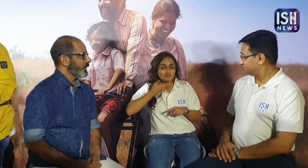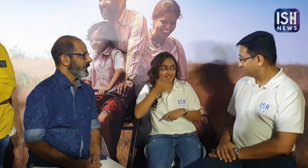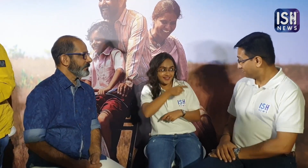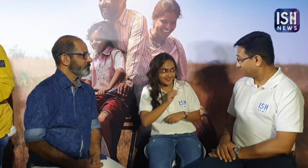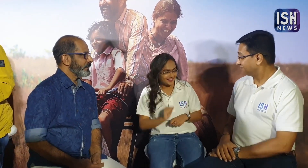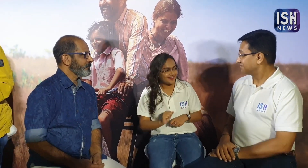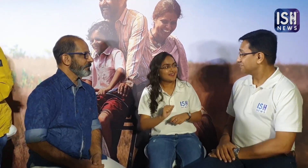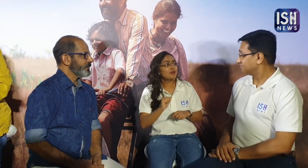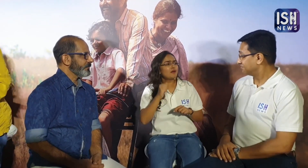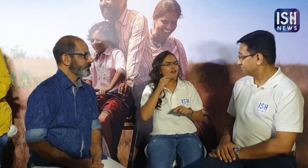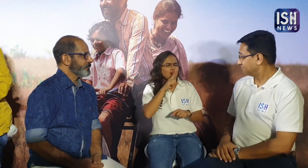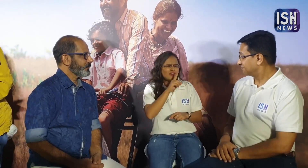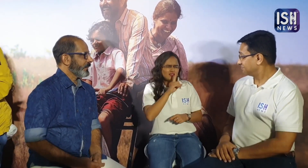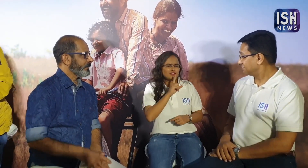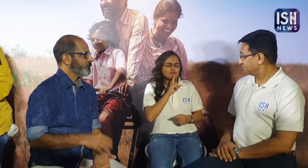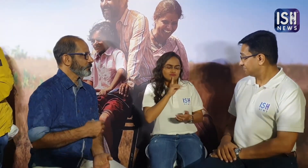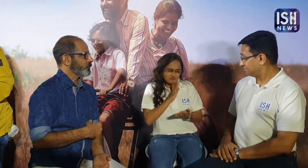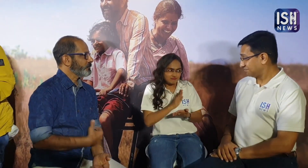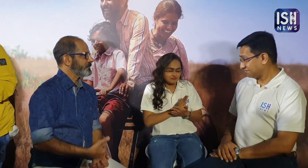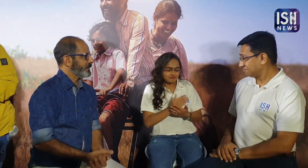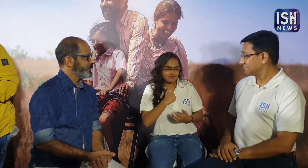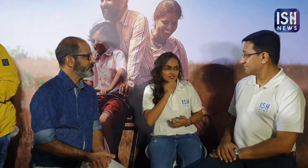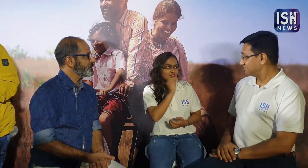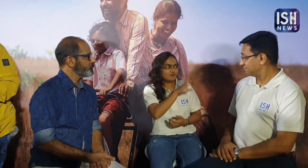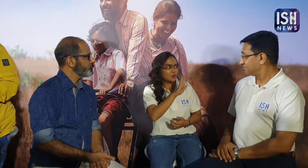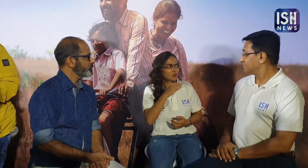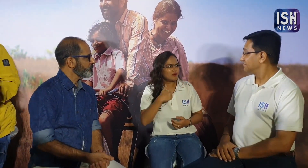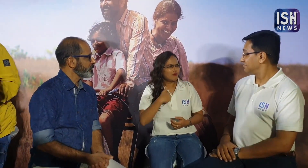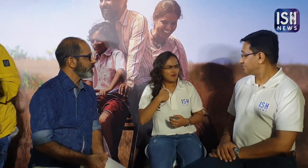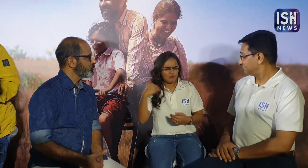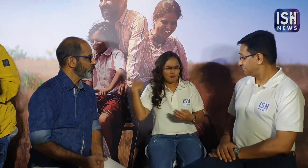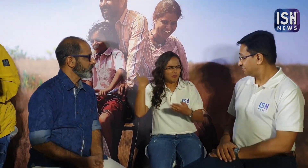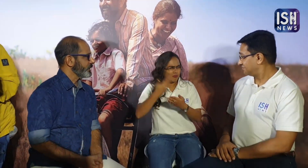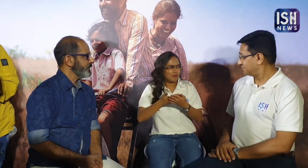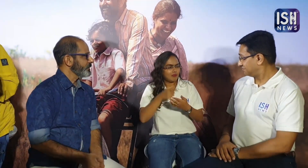Believe me I was always engaged in the film emotionally.